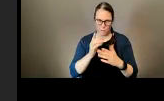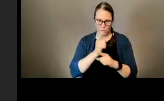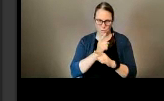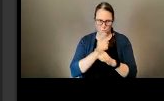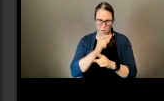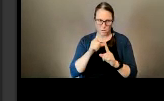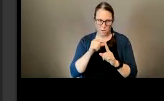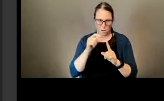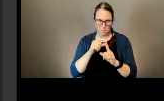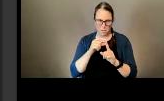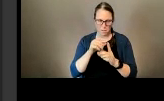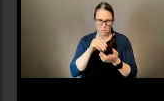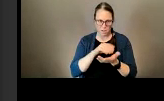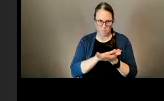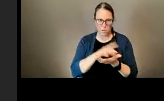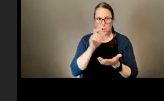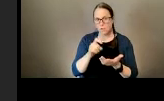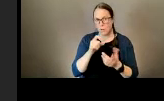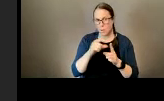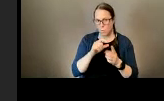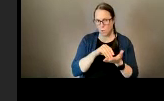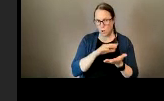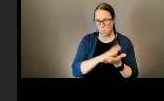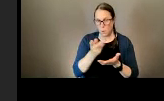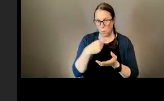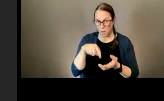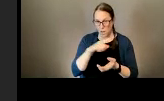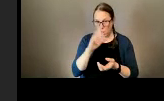It should be the Word document that we looked at last time,